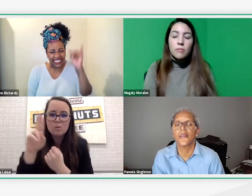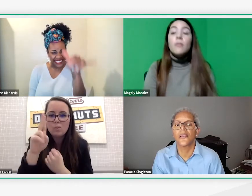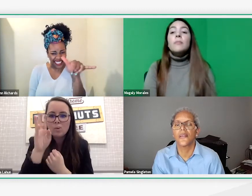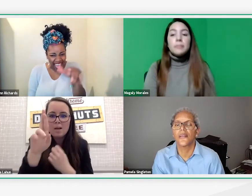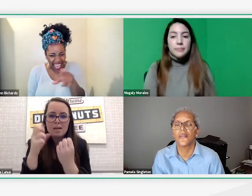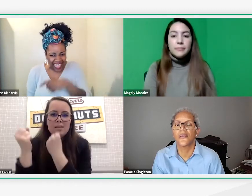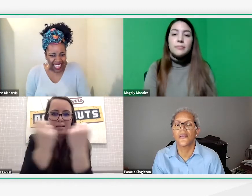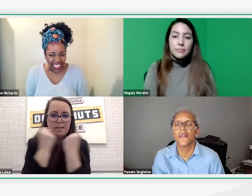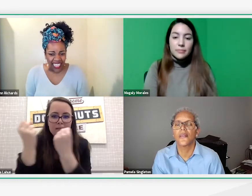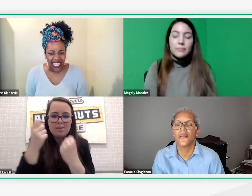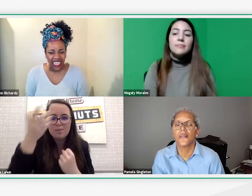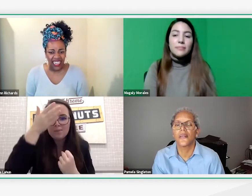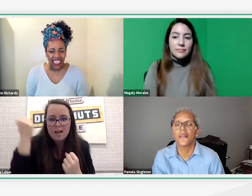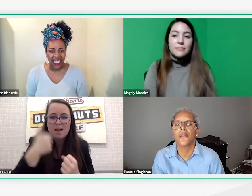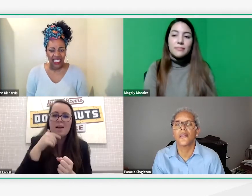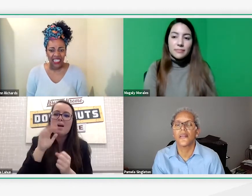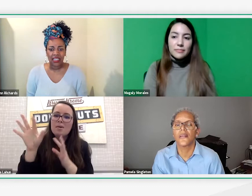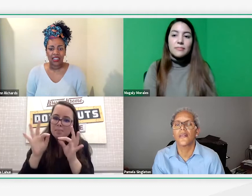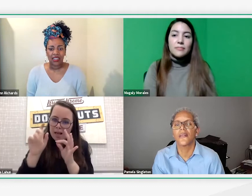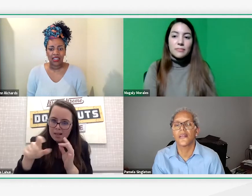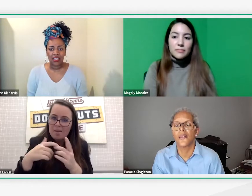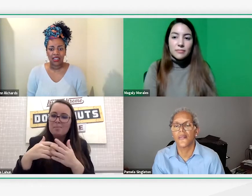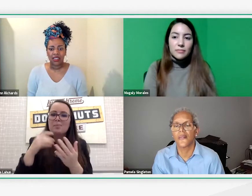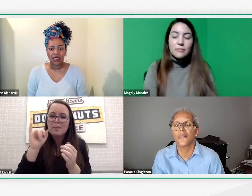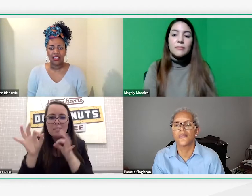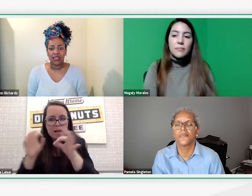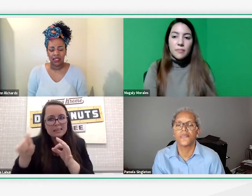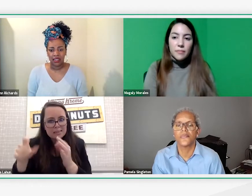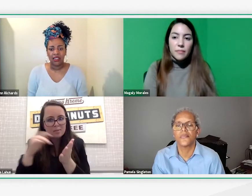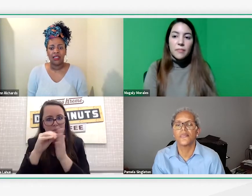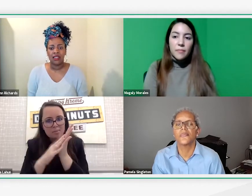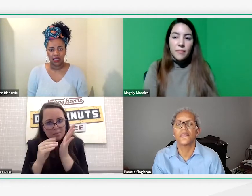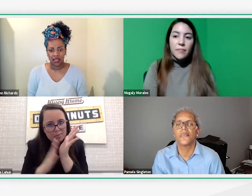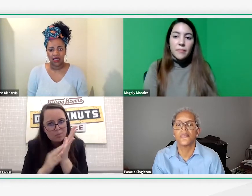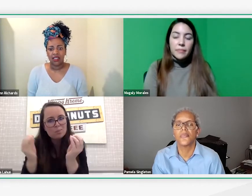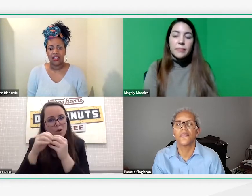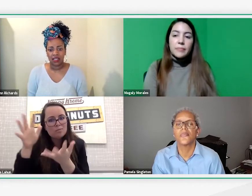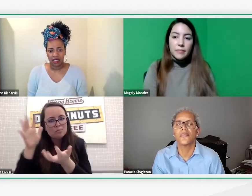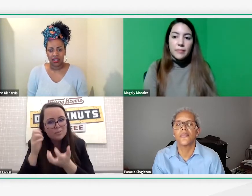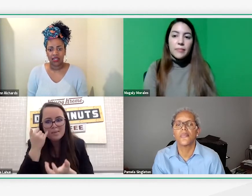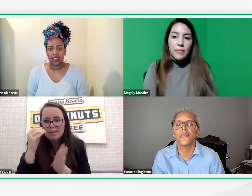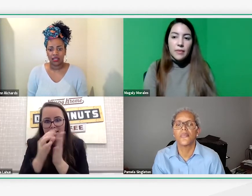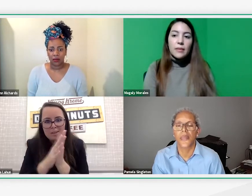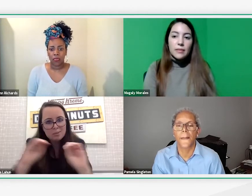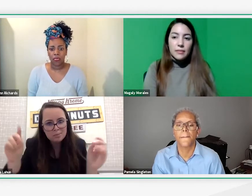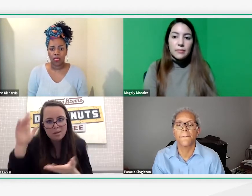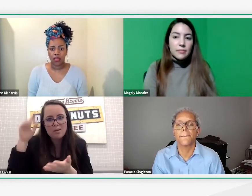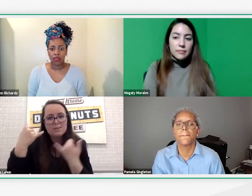if you're a driver for Uber or something. You need to have that information.